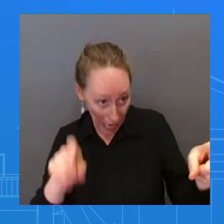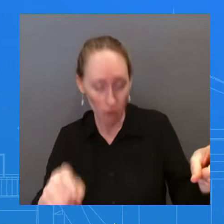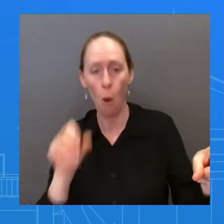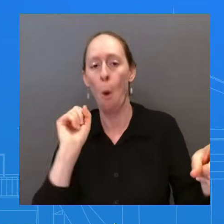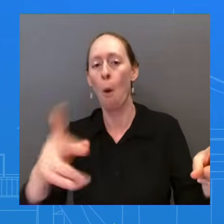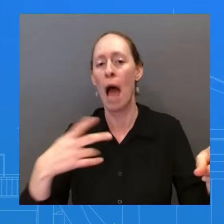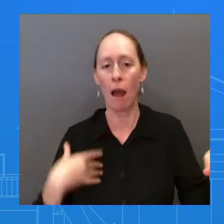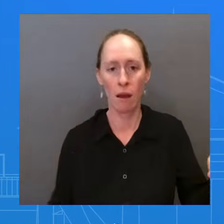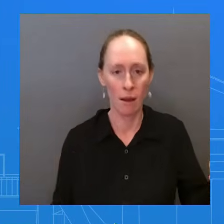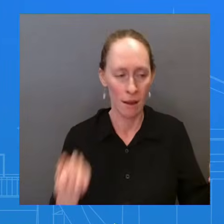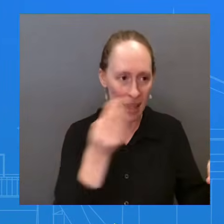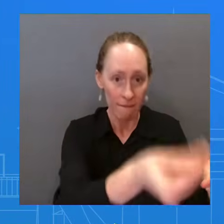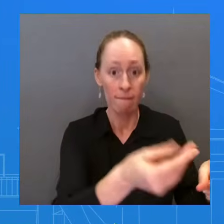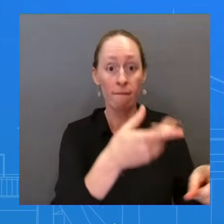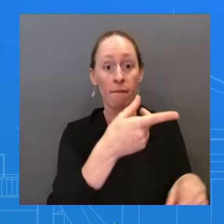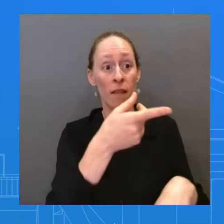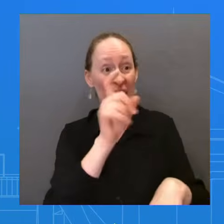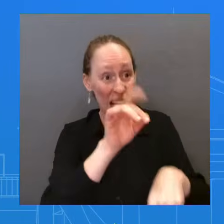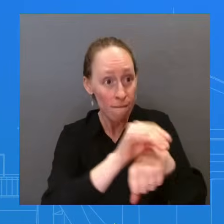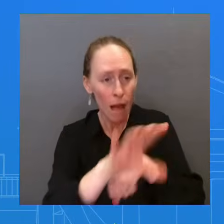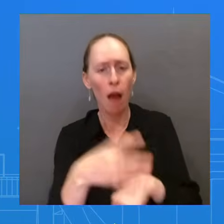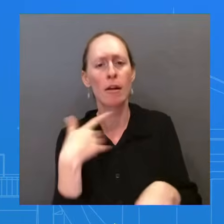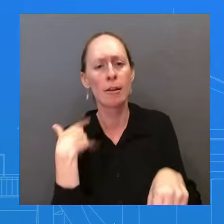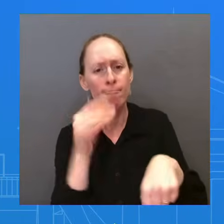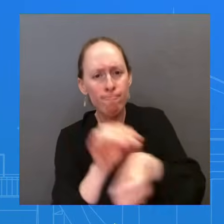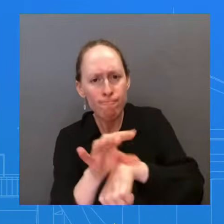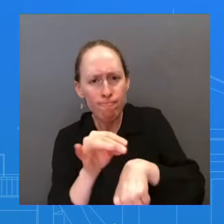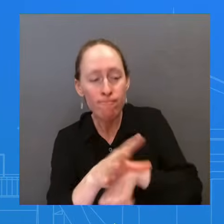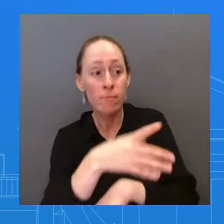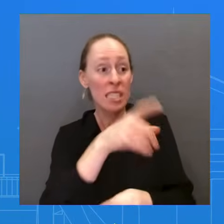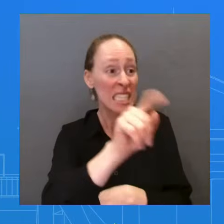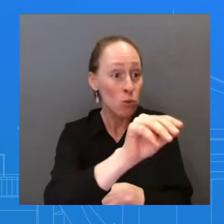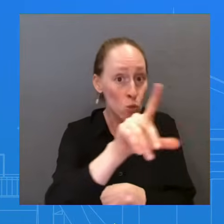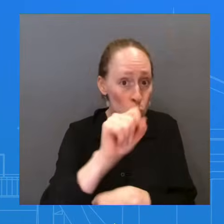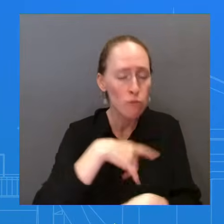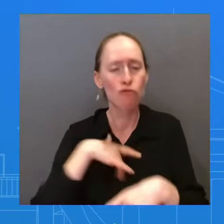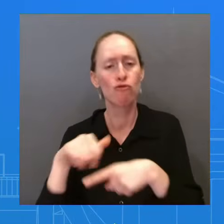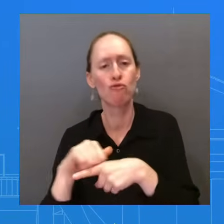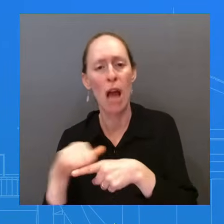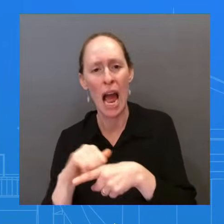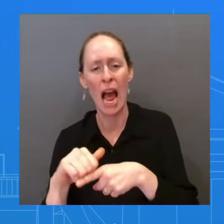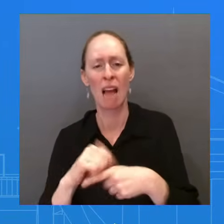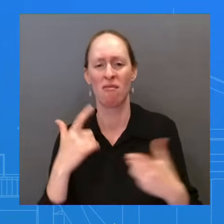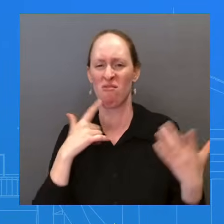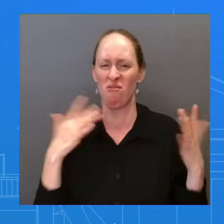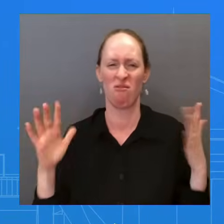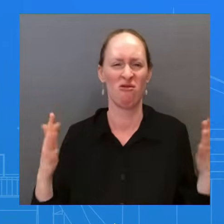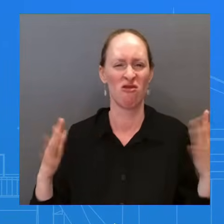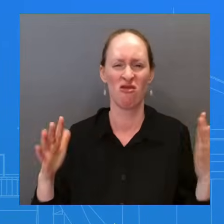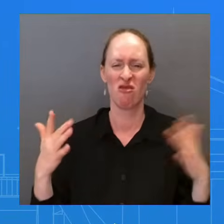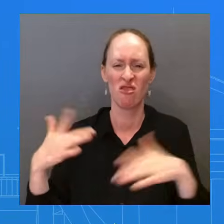The counteroffensive is no different than other operations they have conducted, whether they're defensive or offensive in nature,